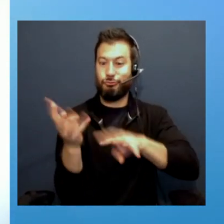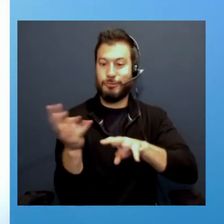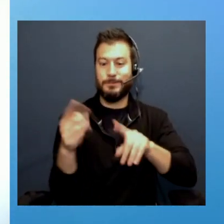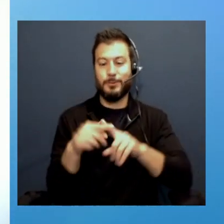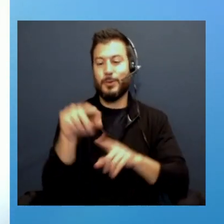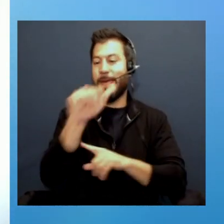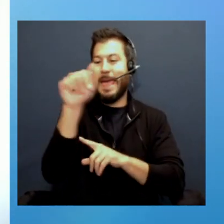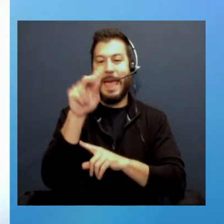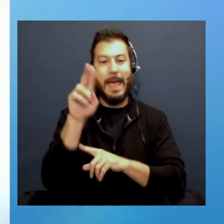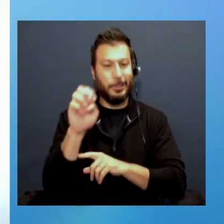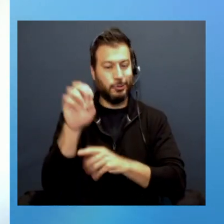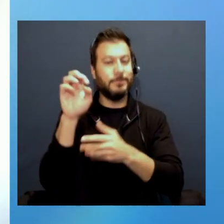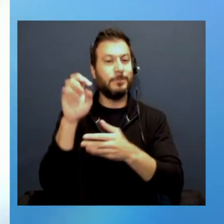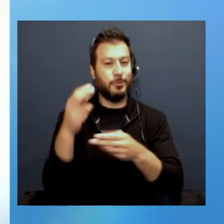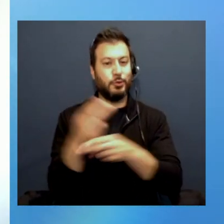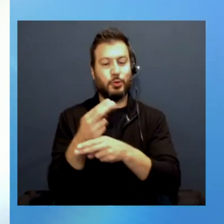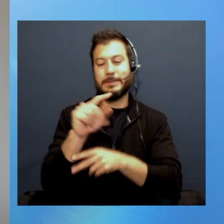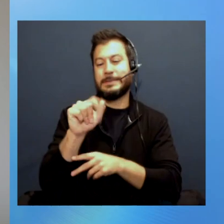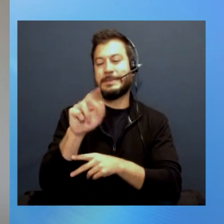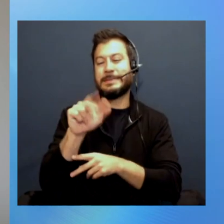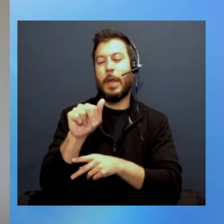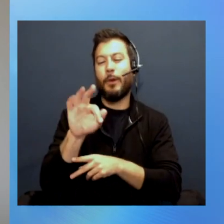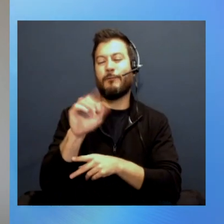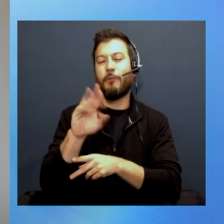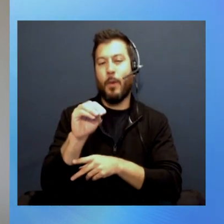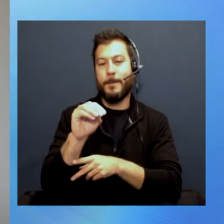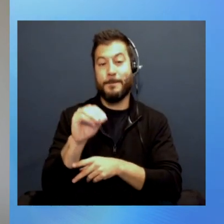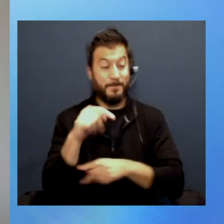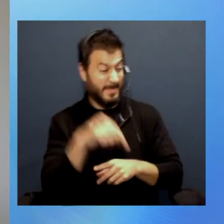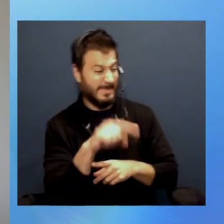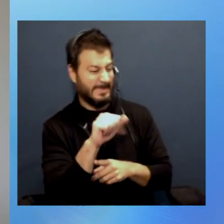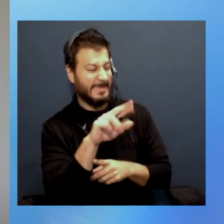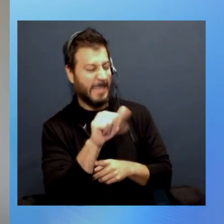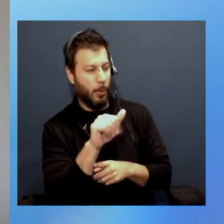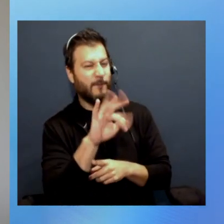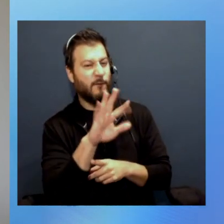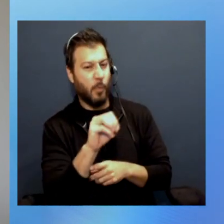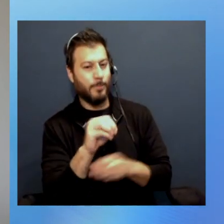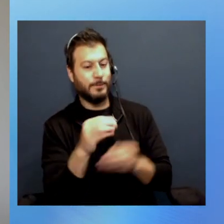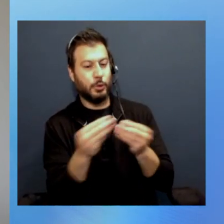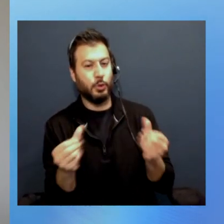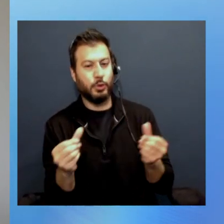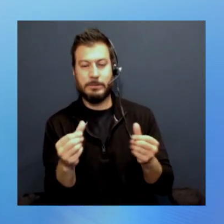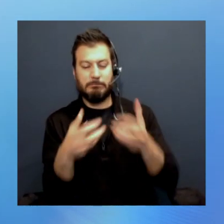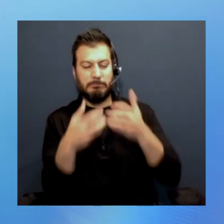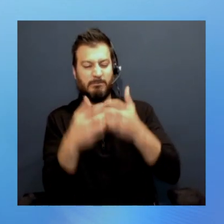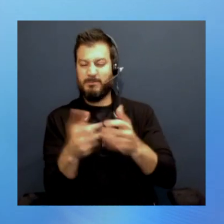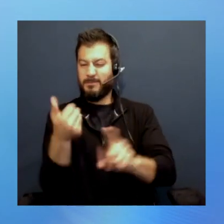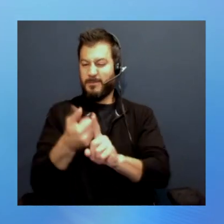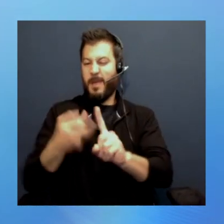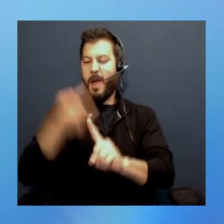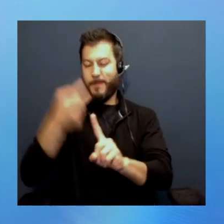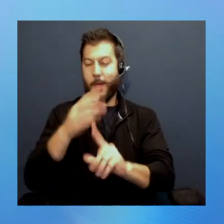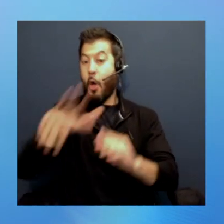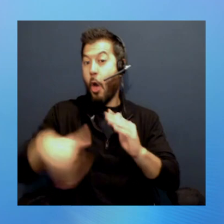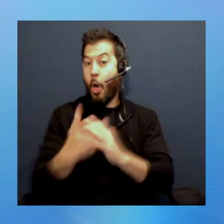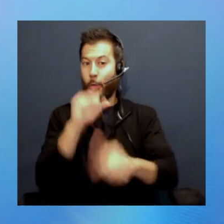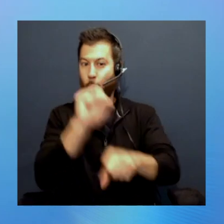of streams to Azure globally using Terraform. So this Terraform solution is essentially automating all the work you'd have to do